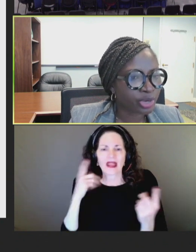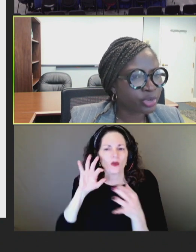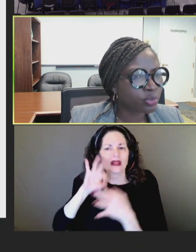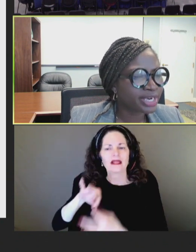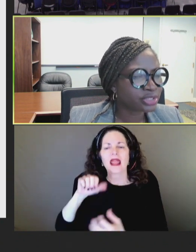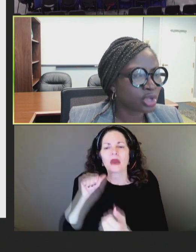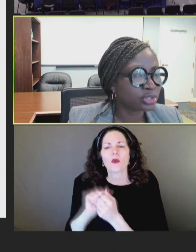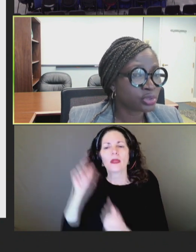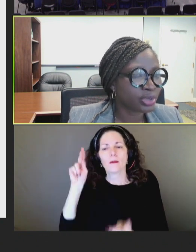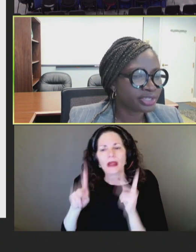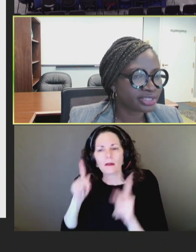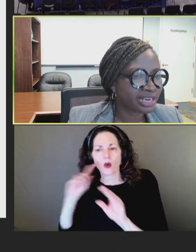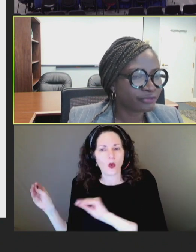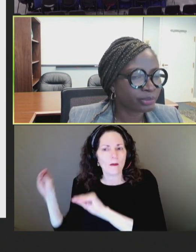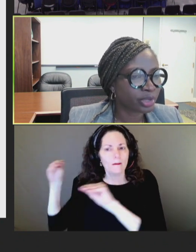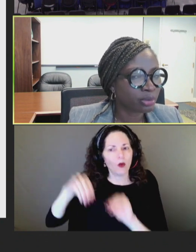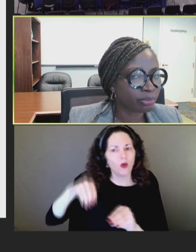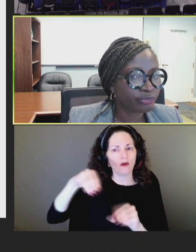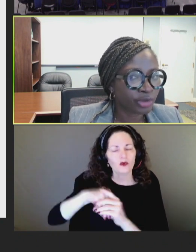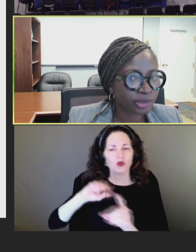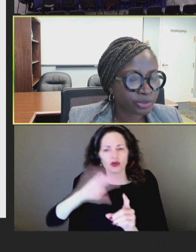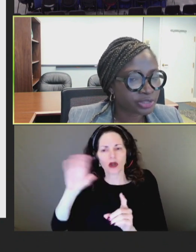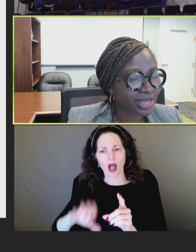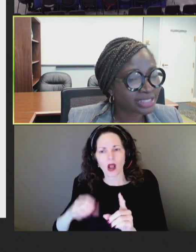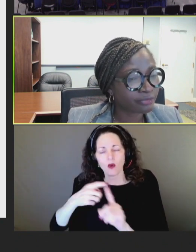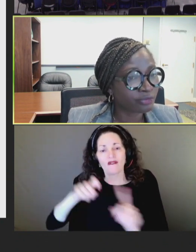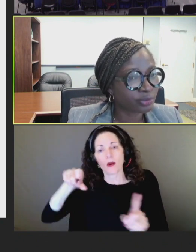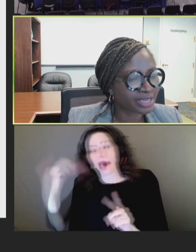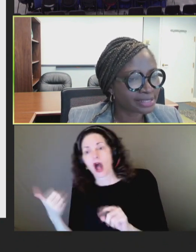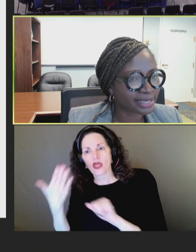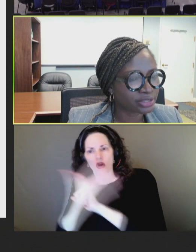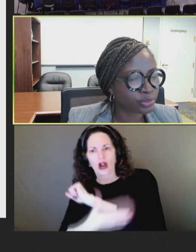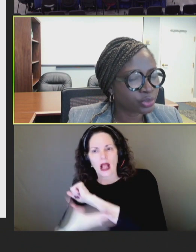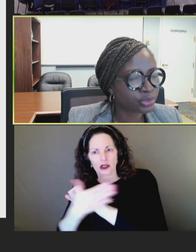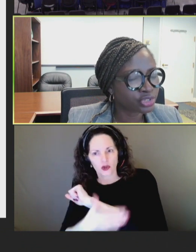But we wanted to also understand from the perspective of the residents. We couldn't